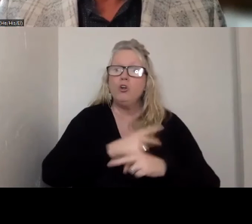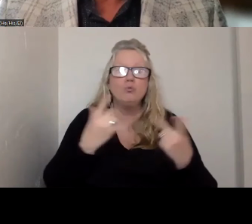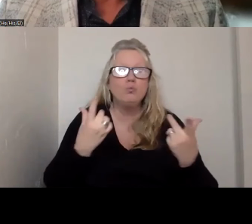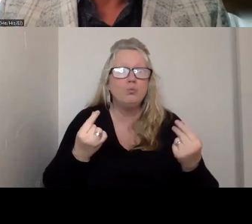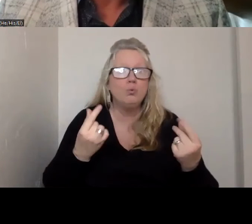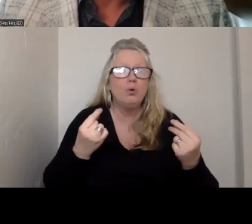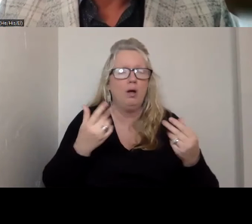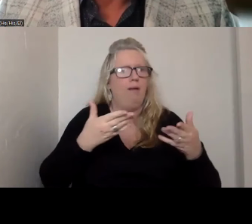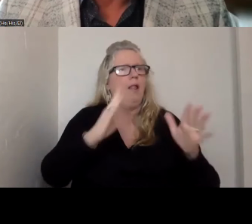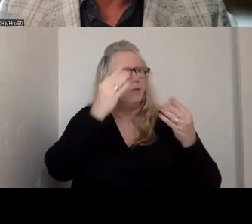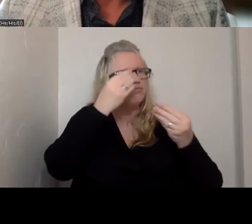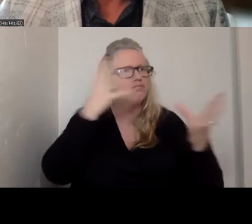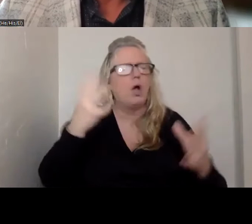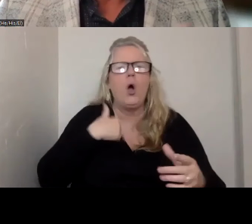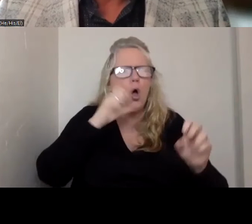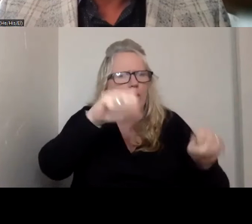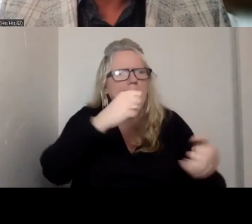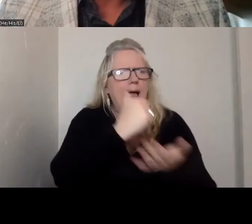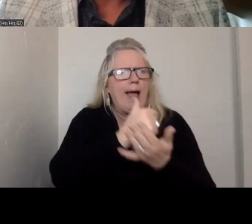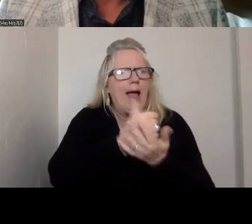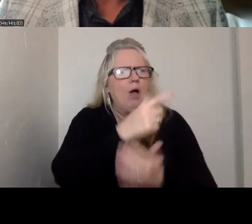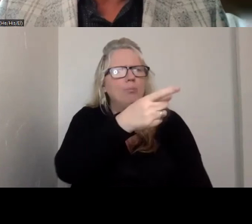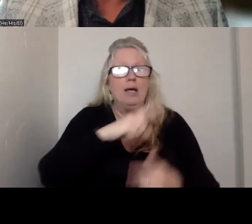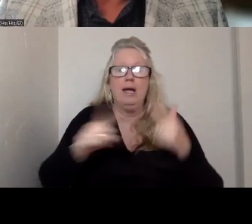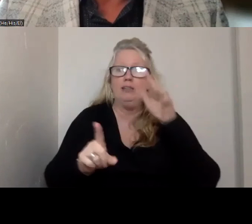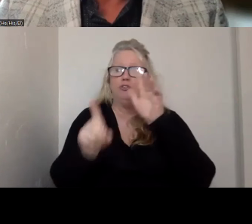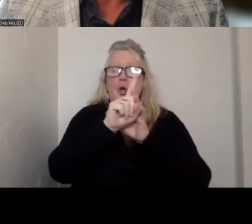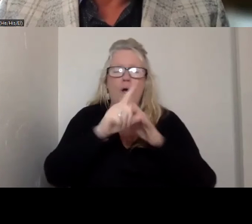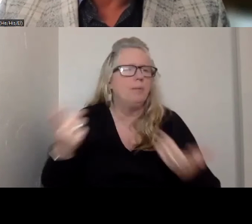LET THEM KNOW YOU CAN HELP AND THEY SHOW UP AND YOU DON'T HAVE